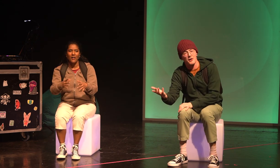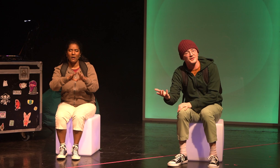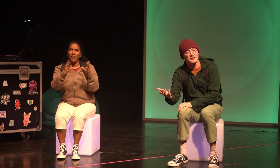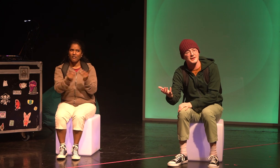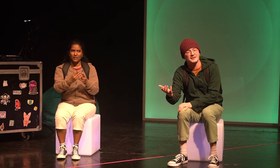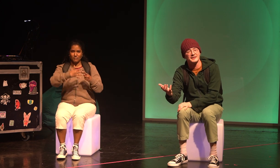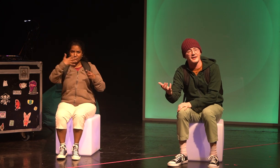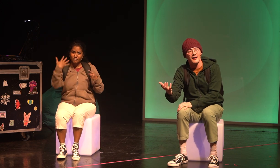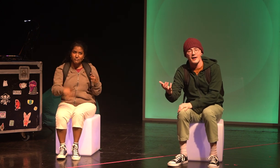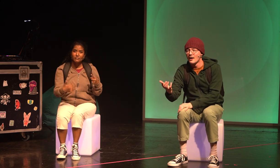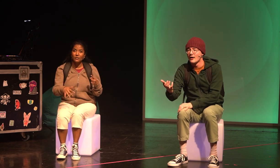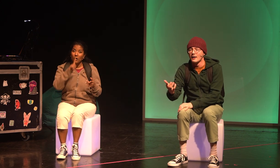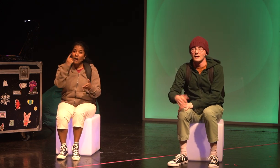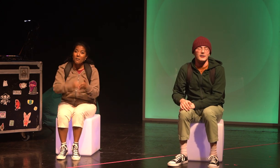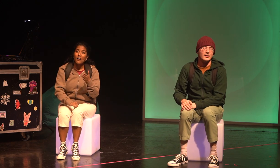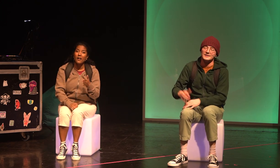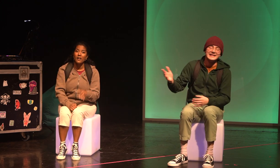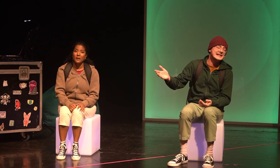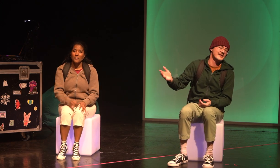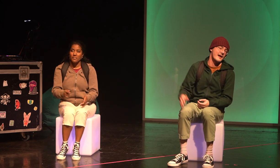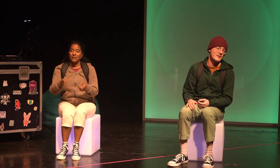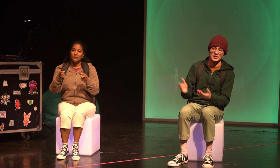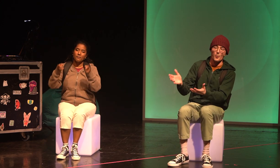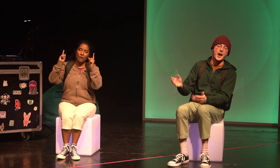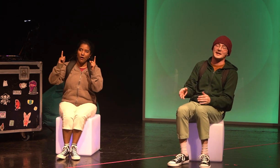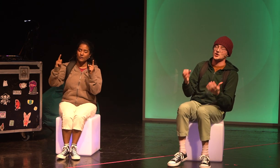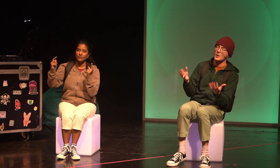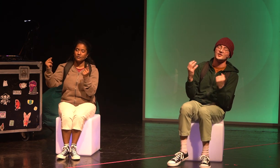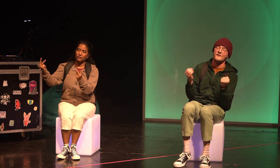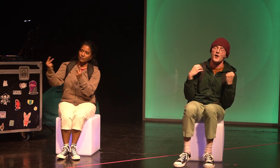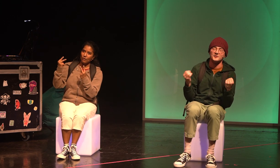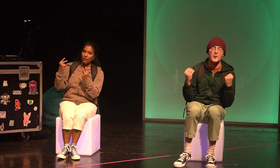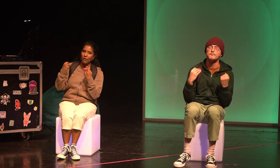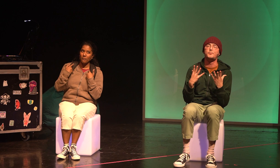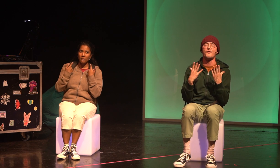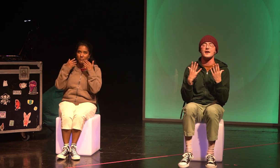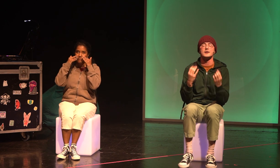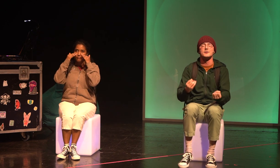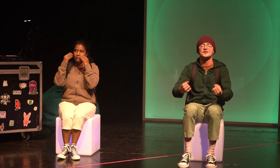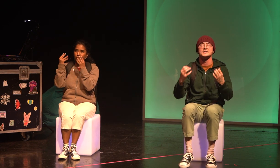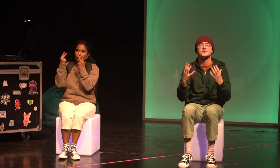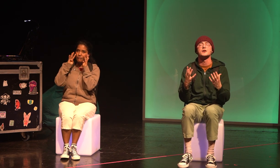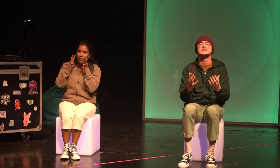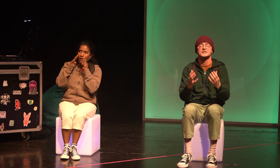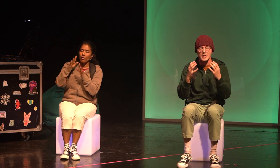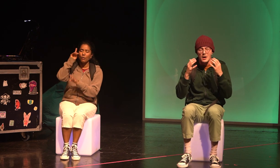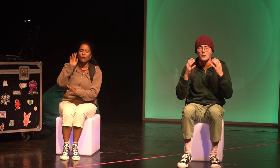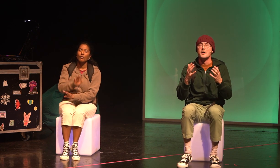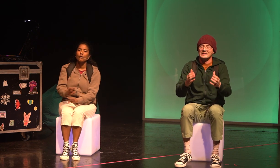the price increases and then Linda, me Subway manager comes in and finds me all puffy eyed and I'm thinking Christ almighty